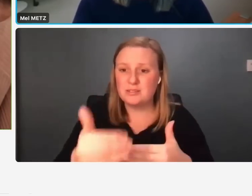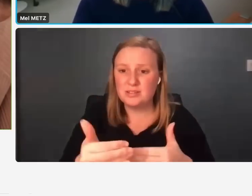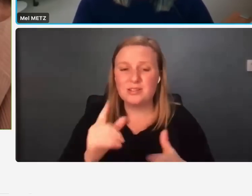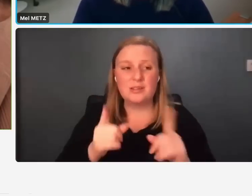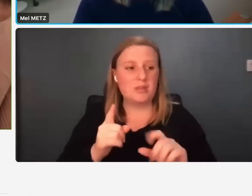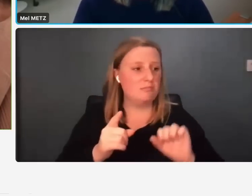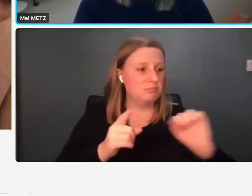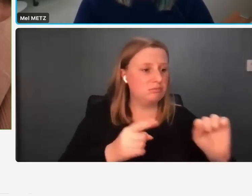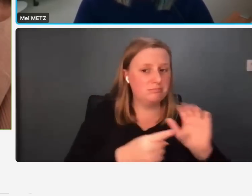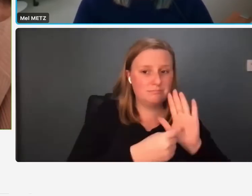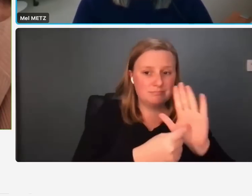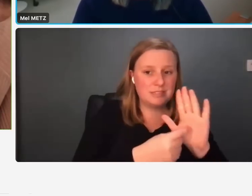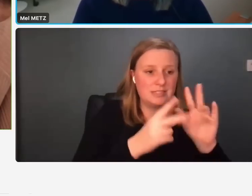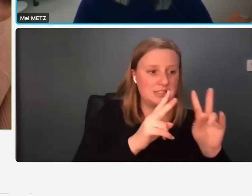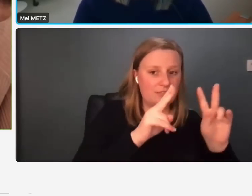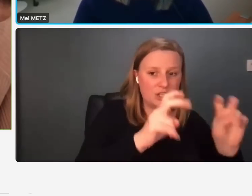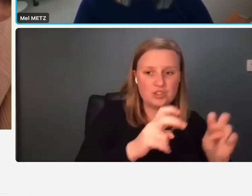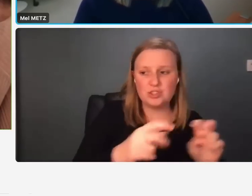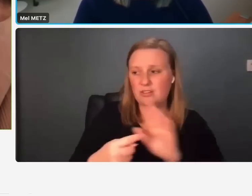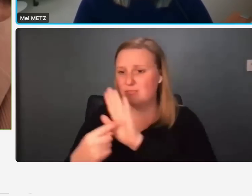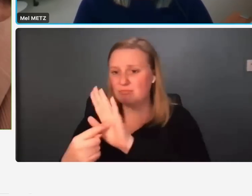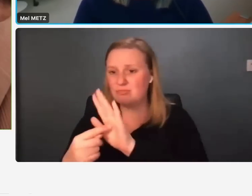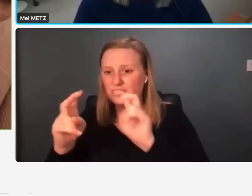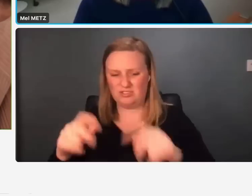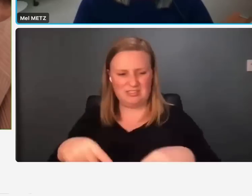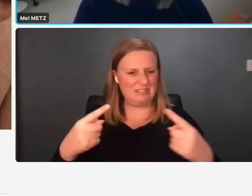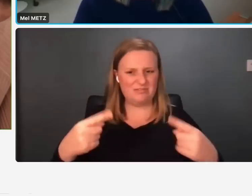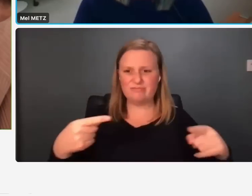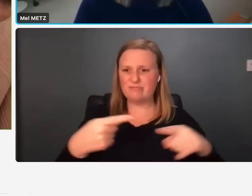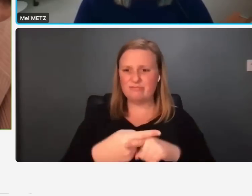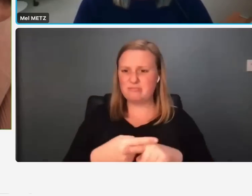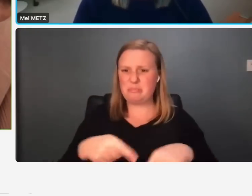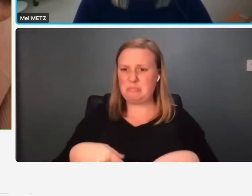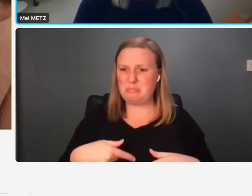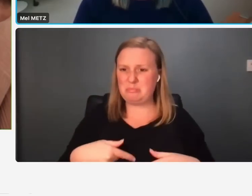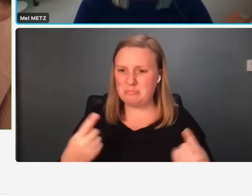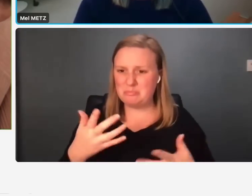principles and there are many different definitions of staff member and worker which is a good example of